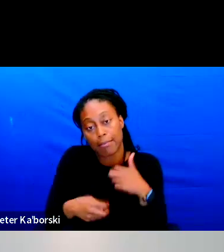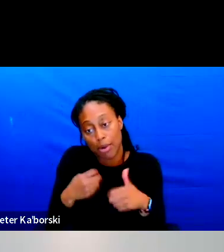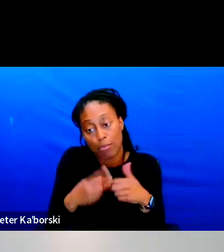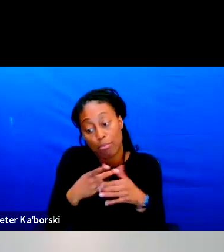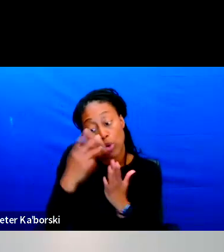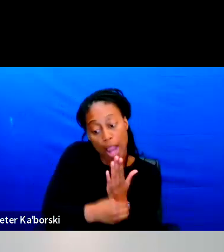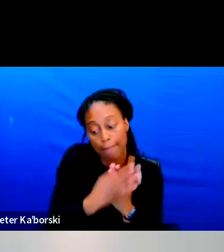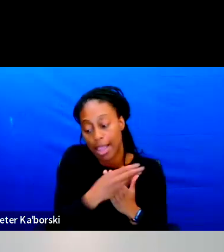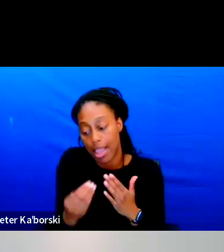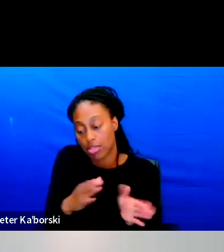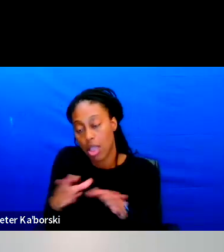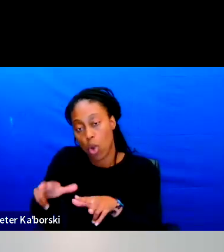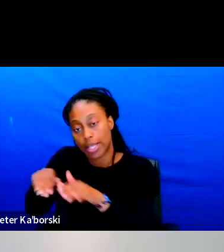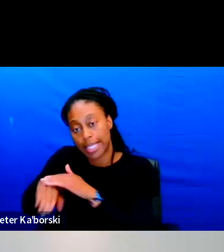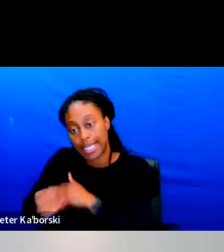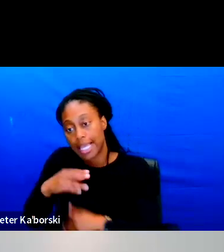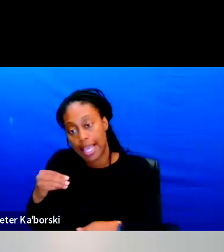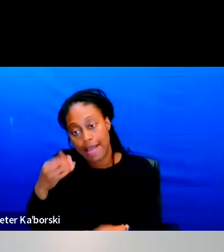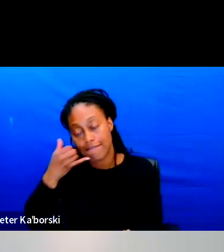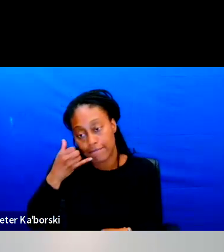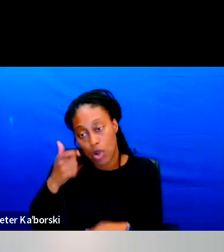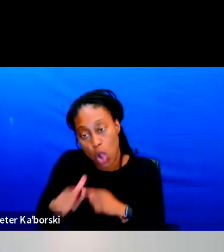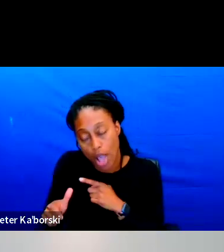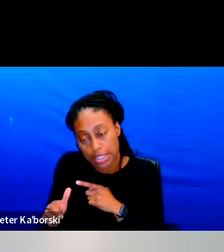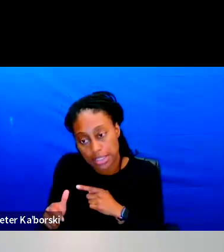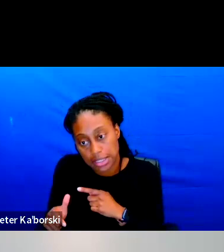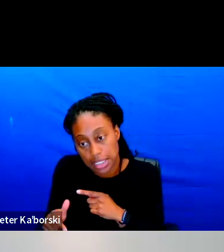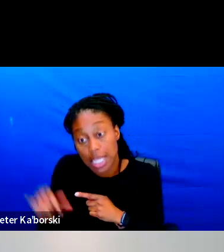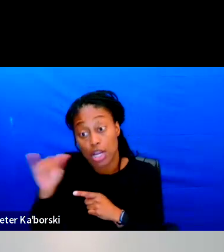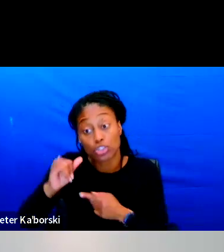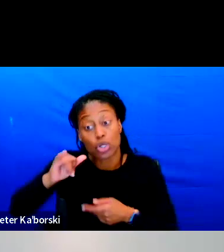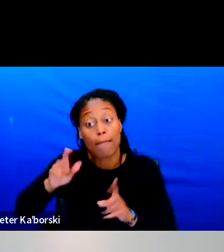Sandra McBroom: we. And then oftentimes we'll get a referral from partnering agencies as well.